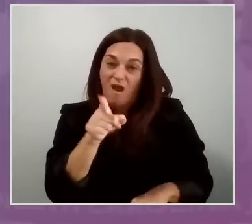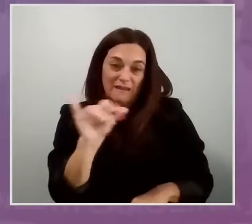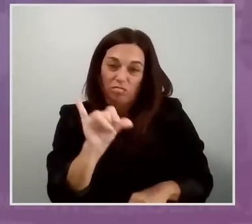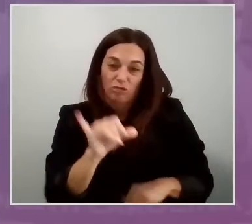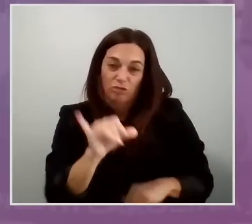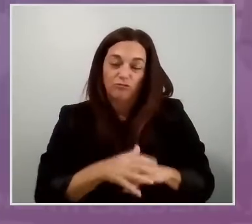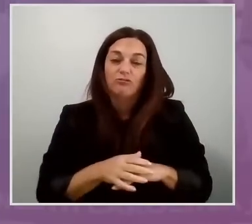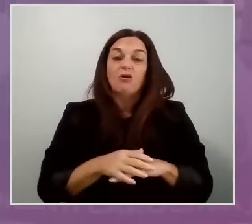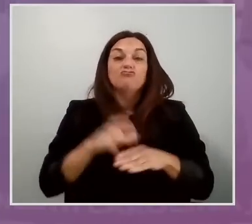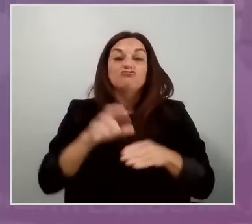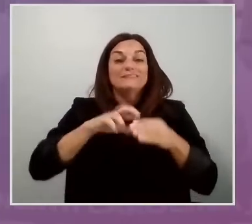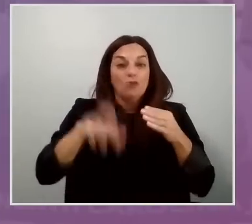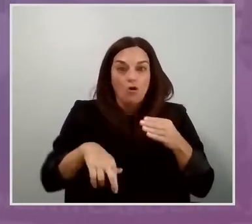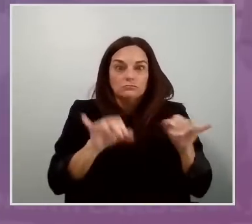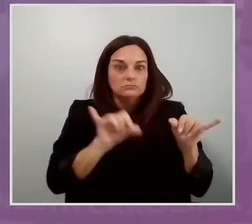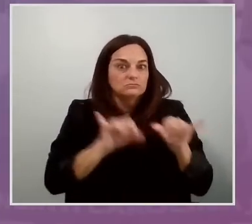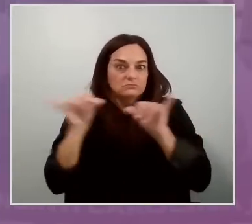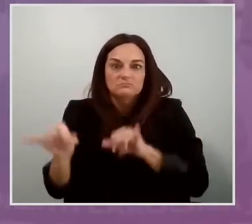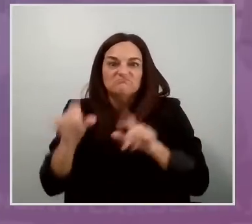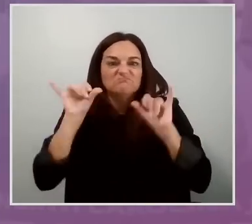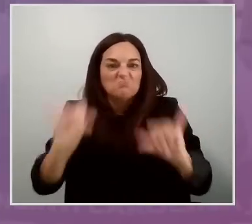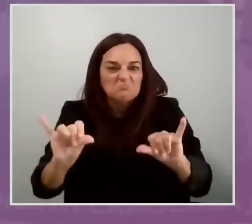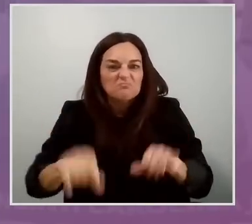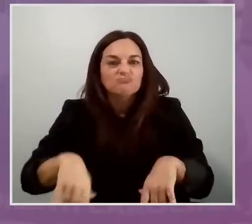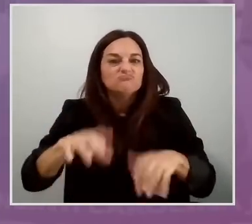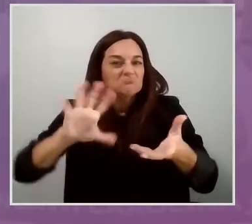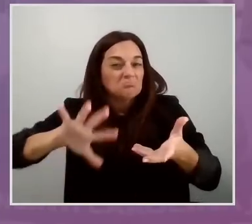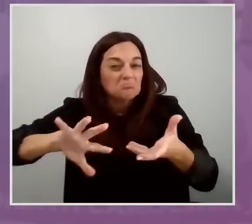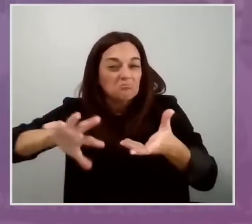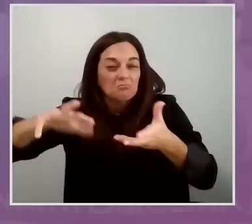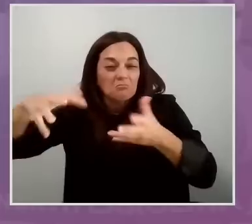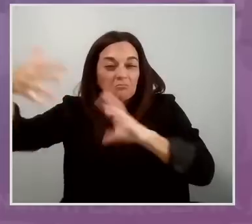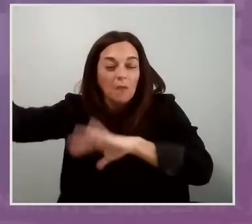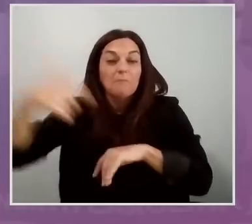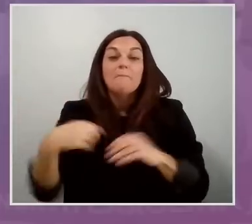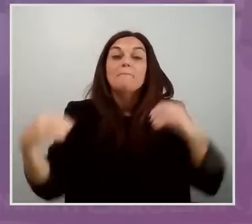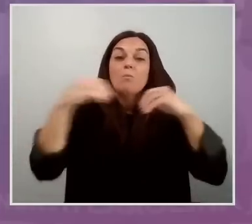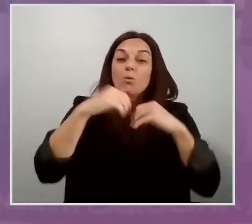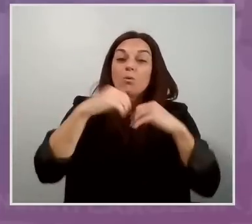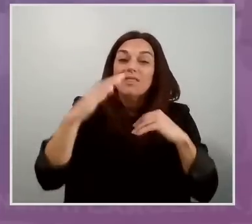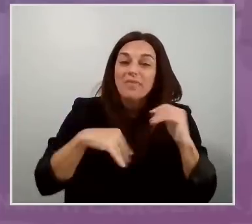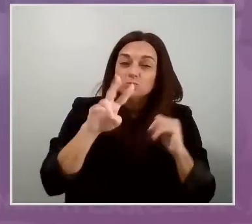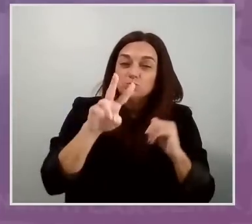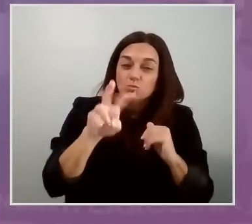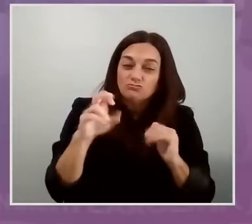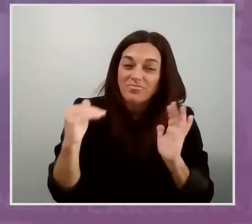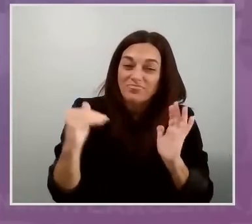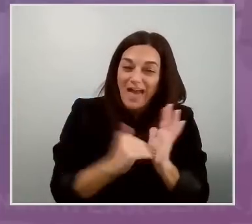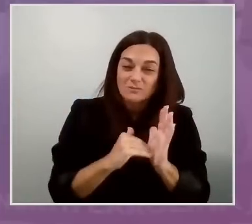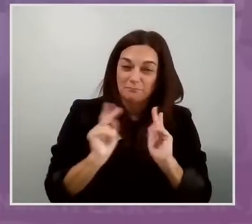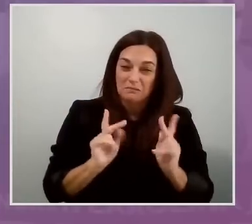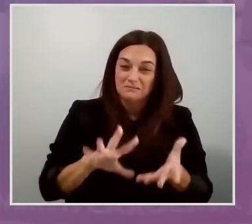WITH THIS EXPERIMENT. AND I KNOW YOU WEREN'T. BUT THE RESULTS HAVE BEEN NO